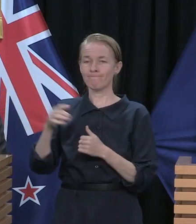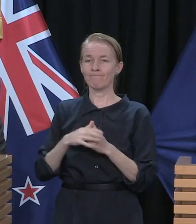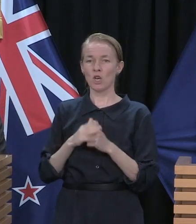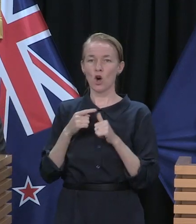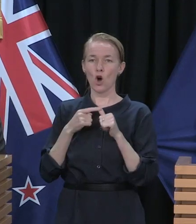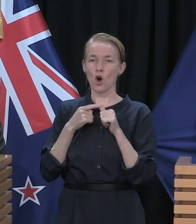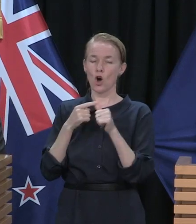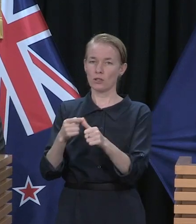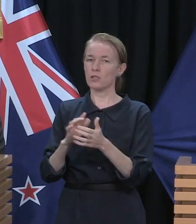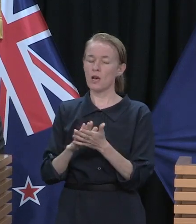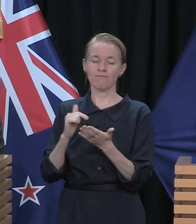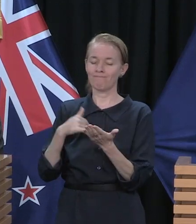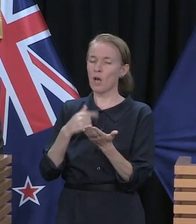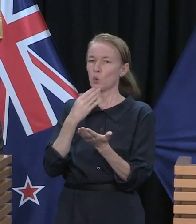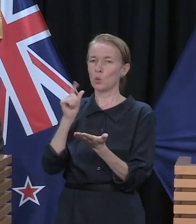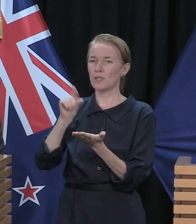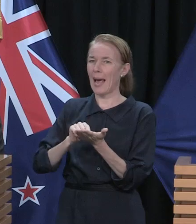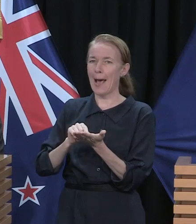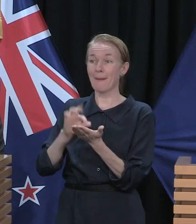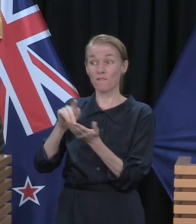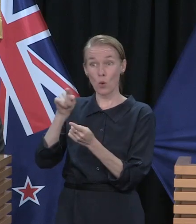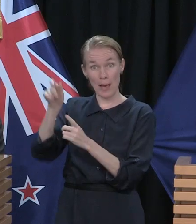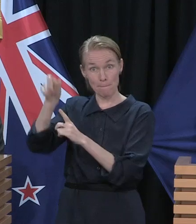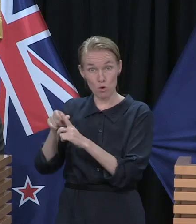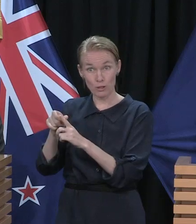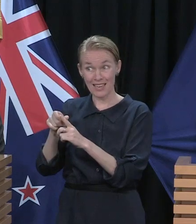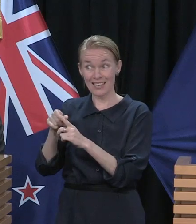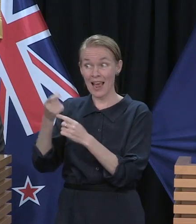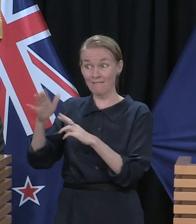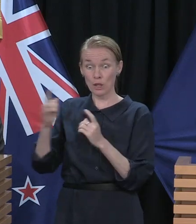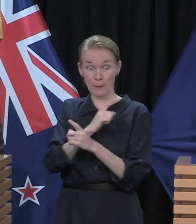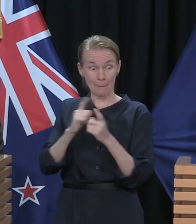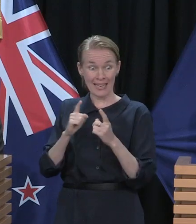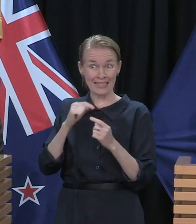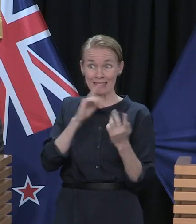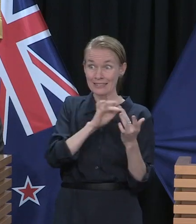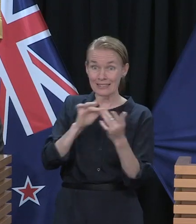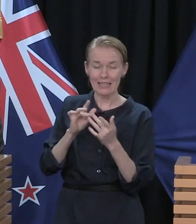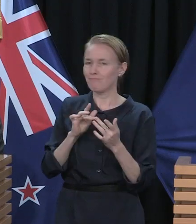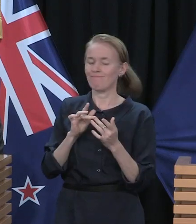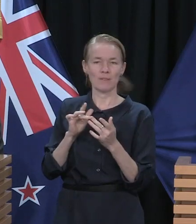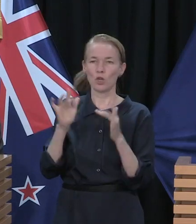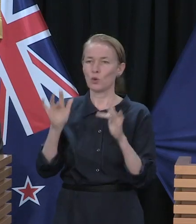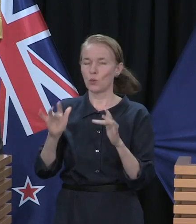understanding is that it has not been activated as yet. For any of the contact tracing. I